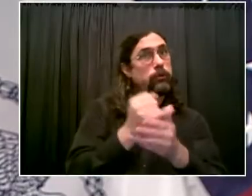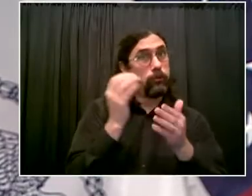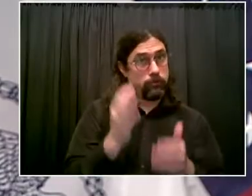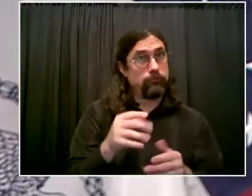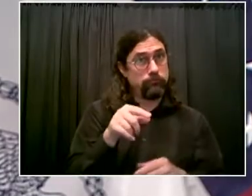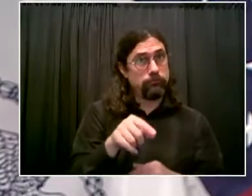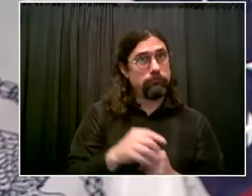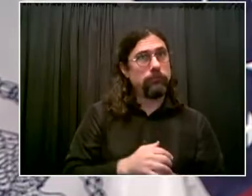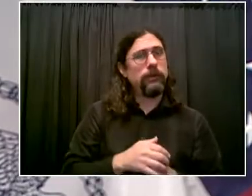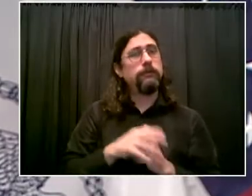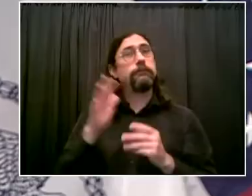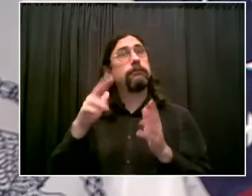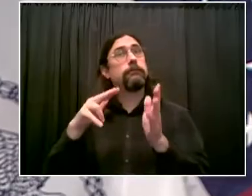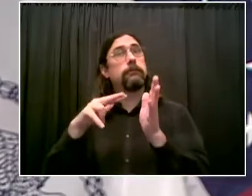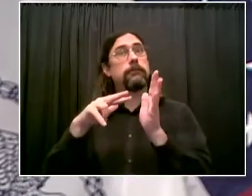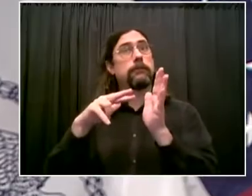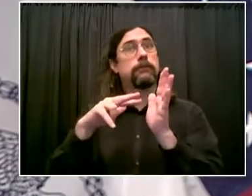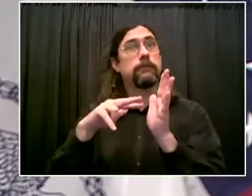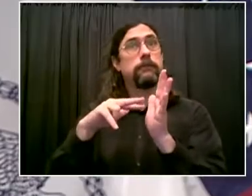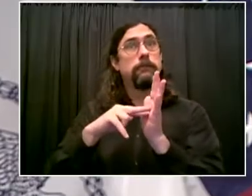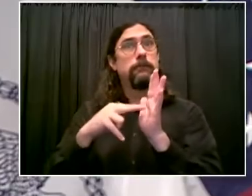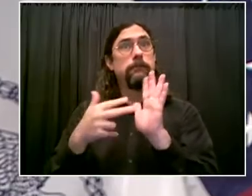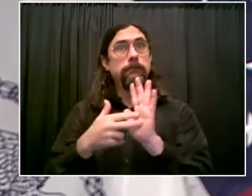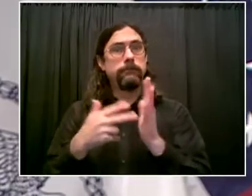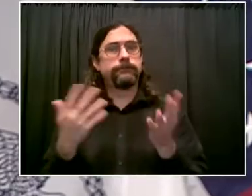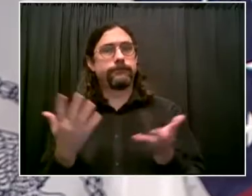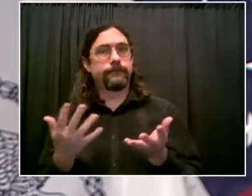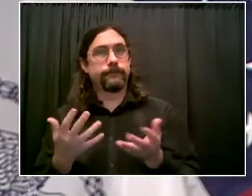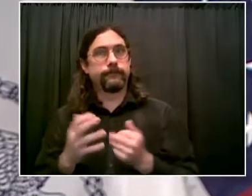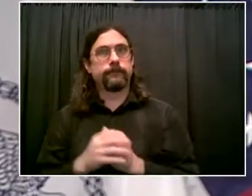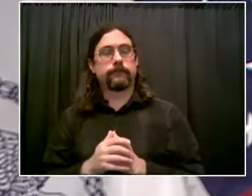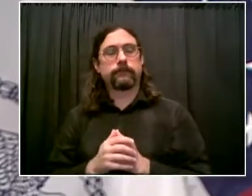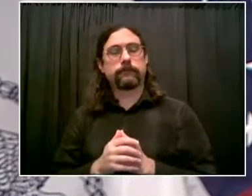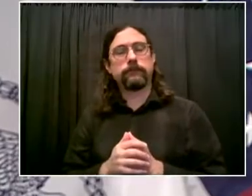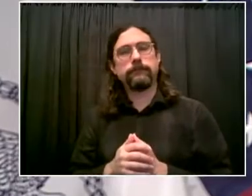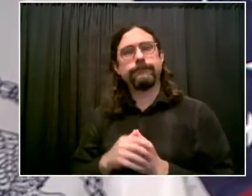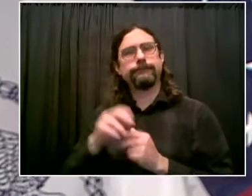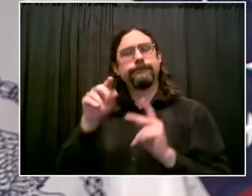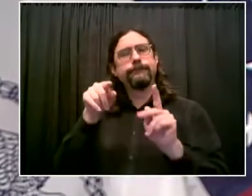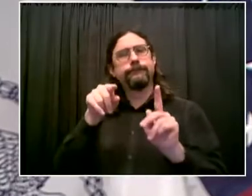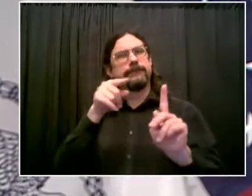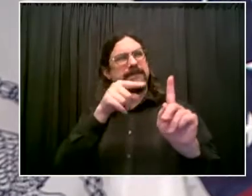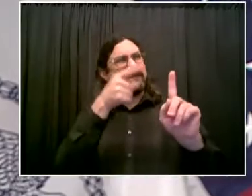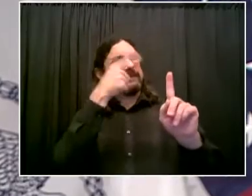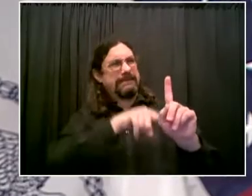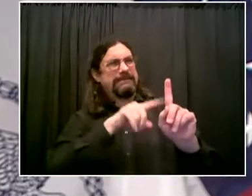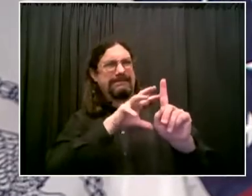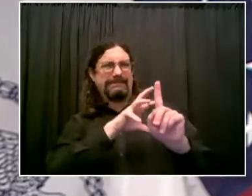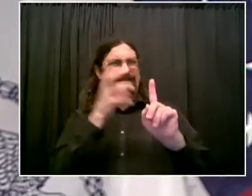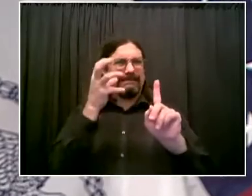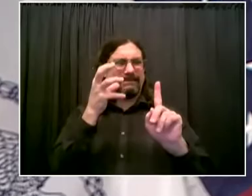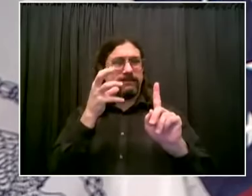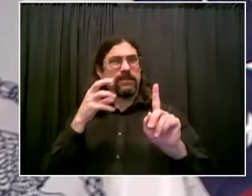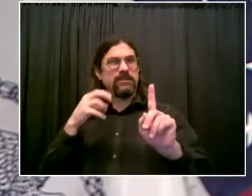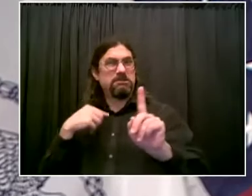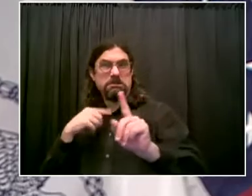CASE OF SO MANY